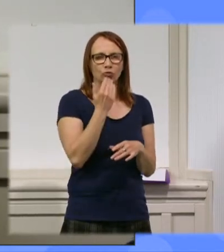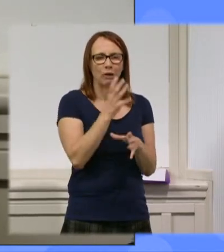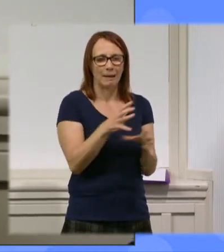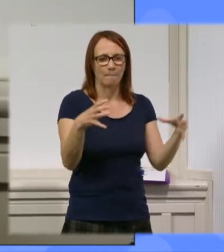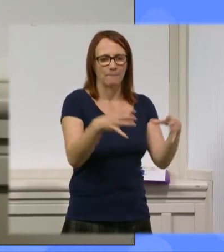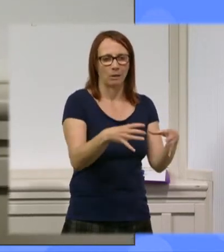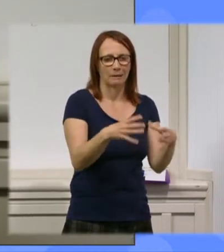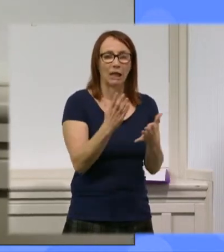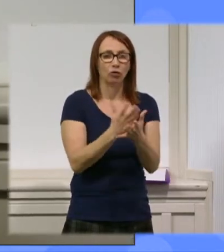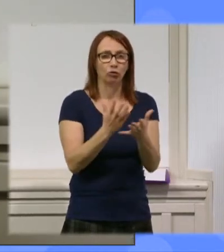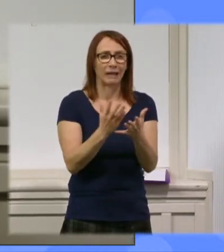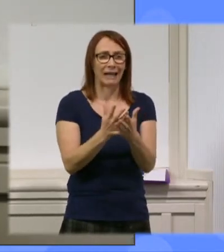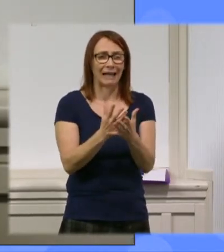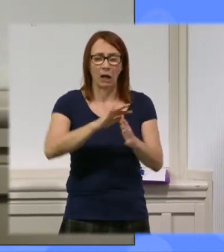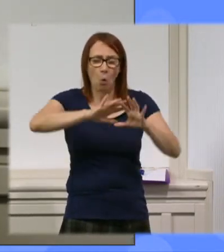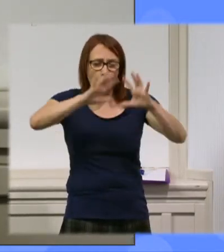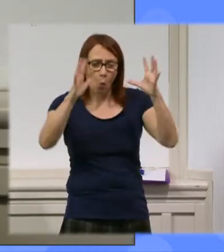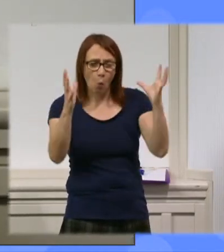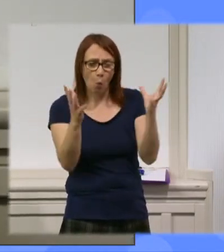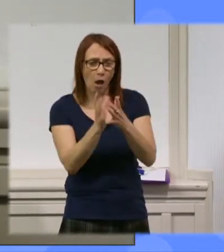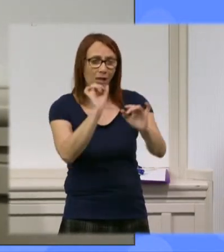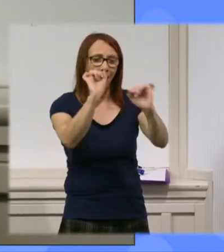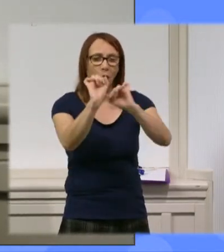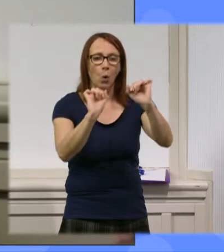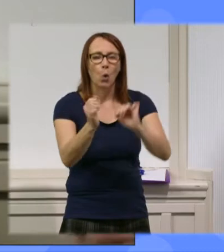movement every Green Party in the world shares the same four values and that's